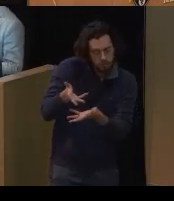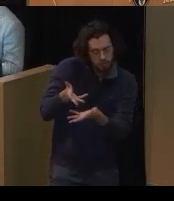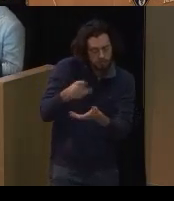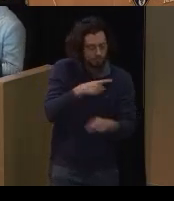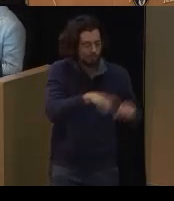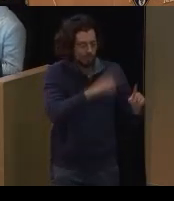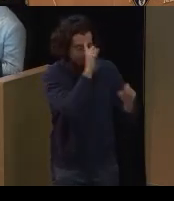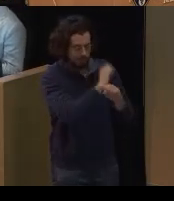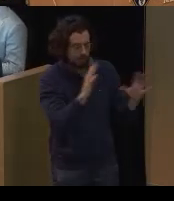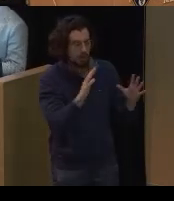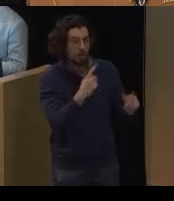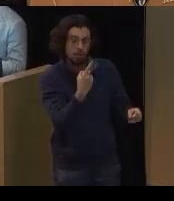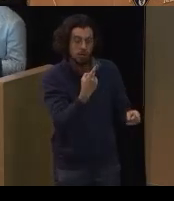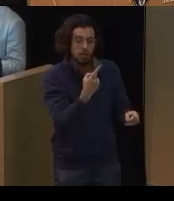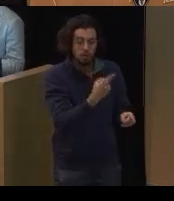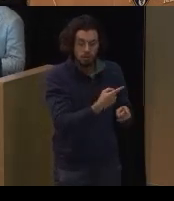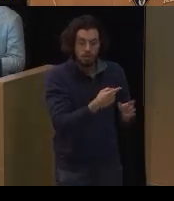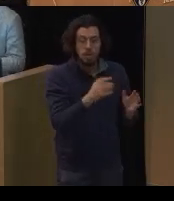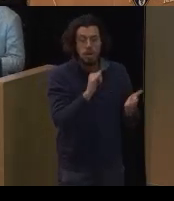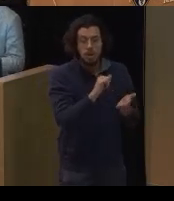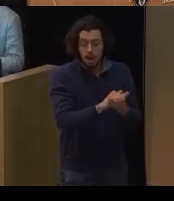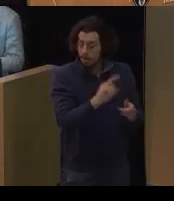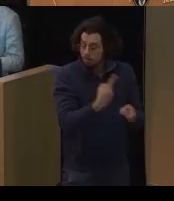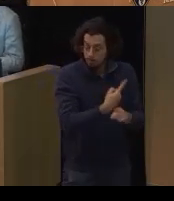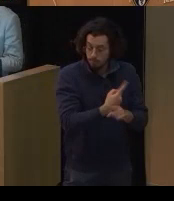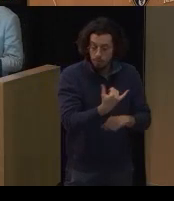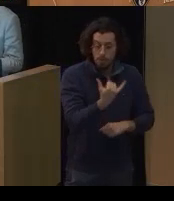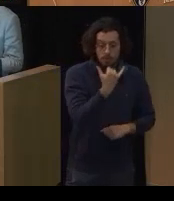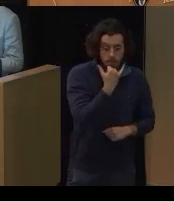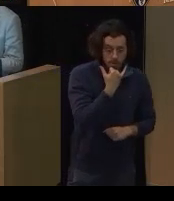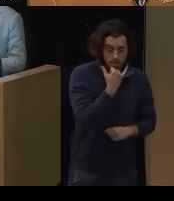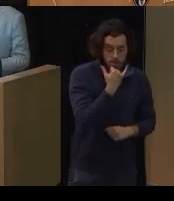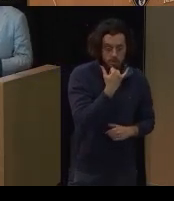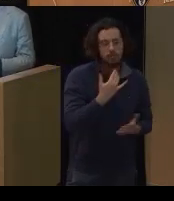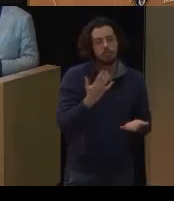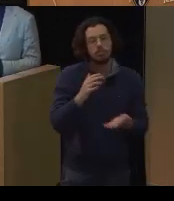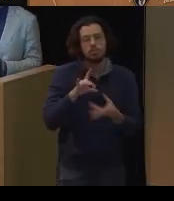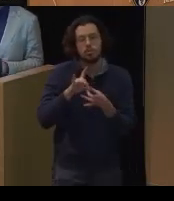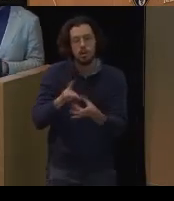extent of inaccuracy is related to the extent of social a motivation and a lack of social pleasure